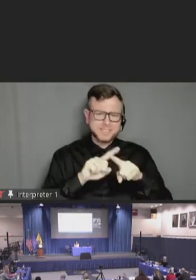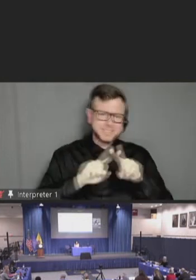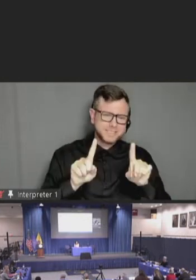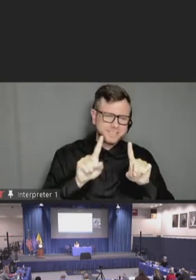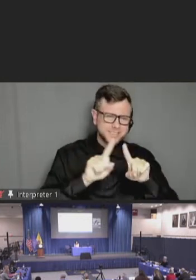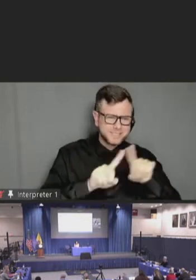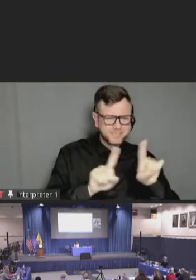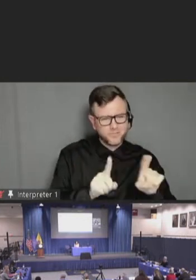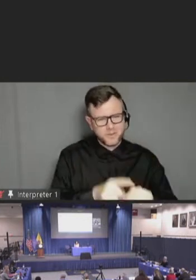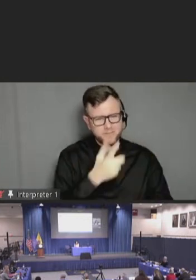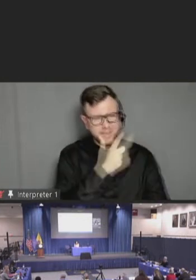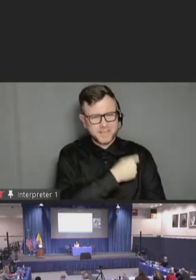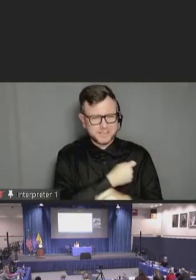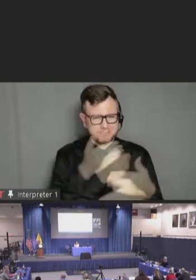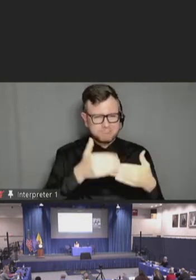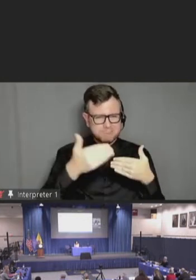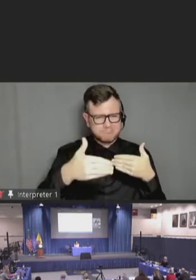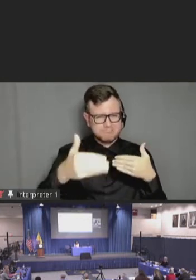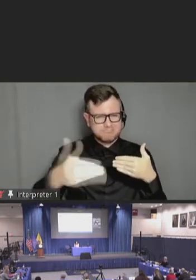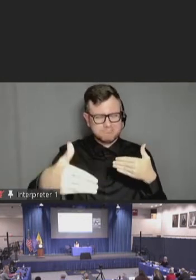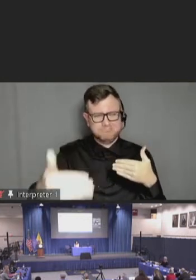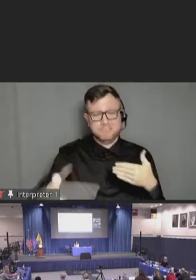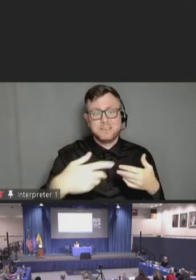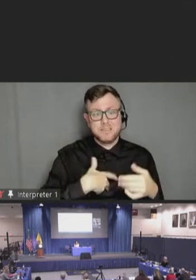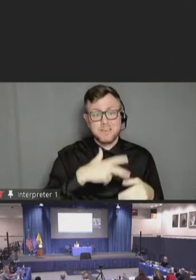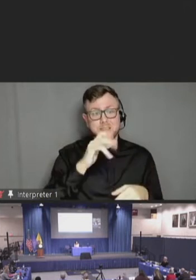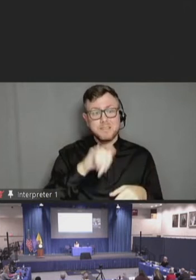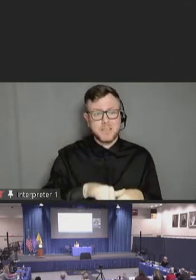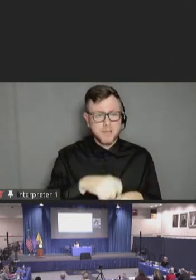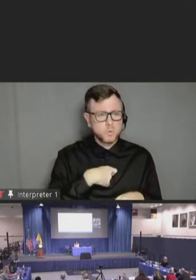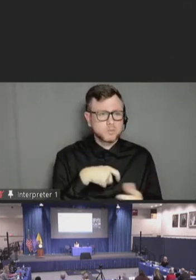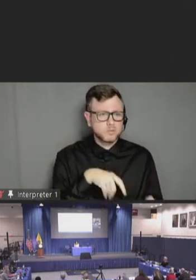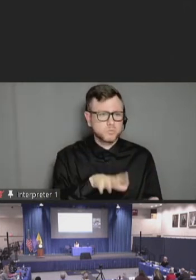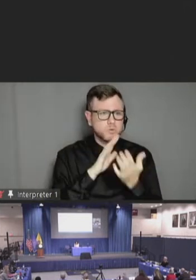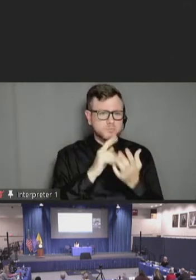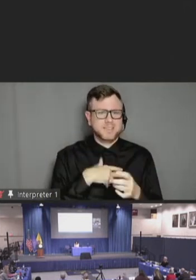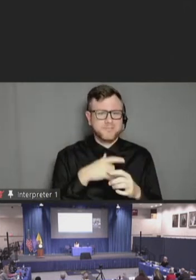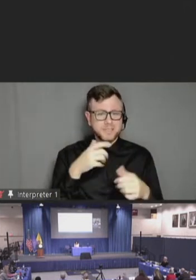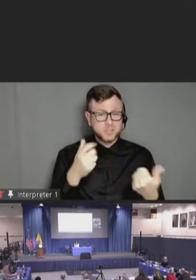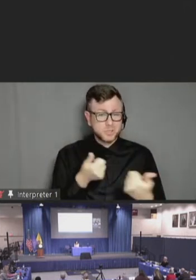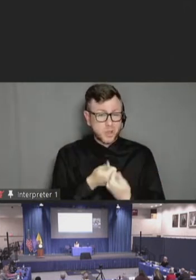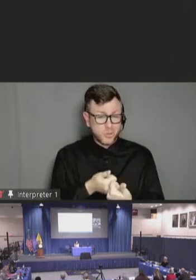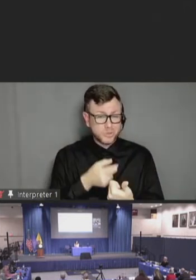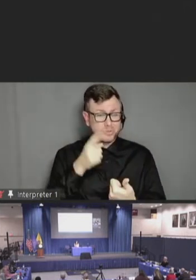So, that was one of the methodologic challenges around the complexity of doing these studies.